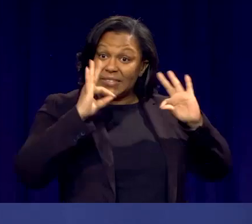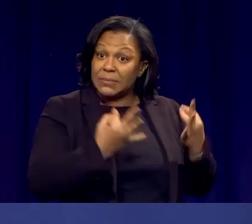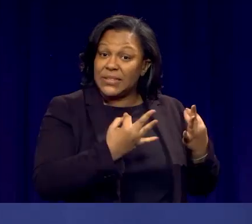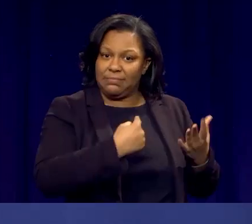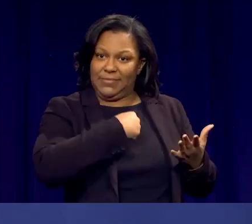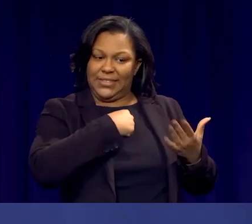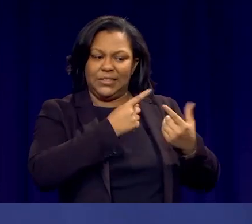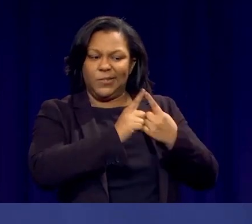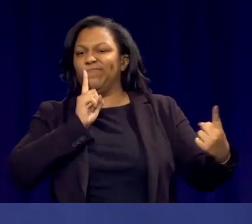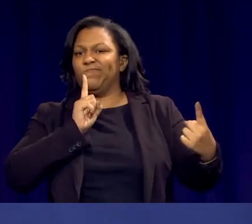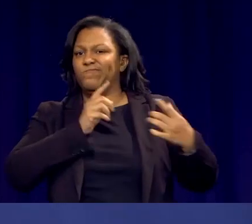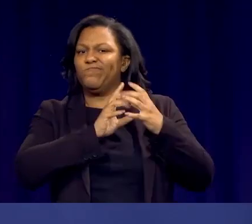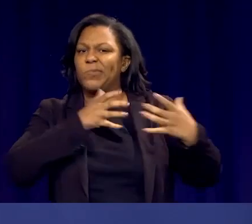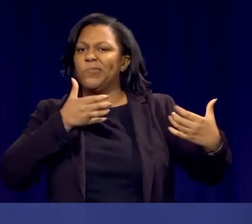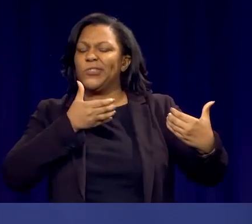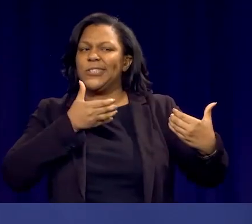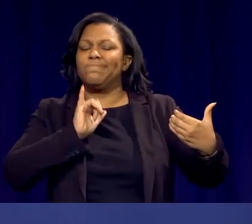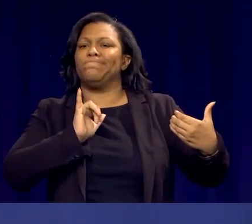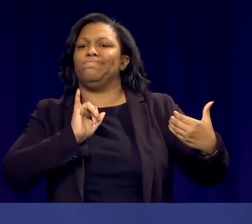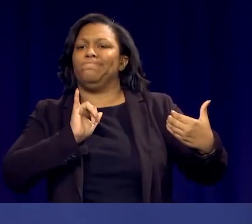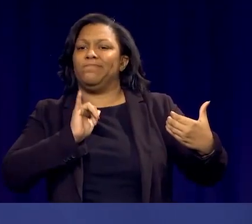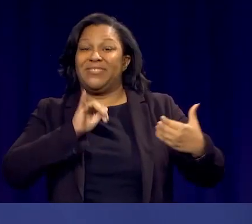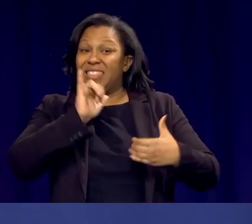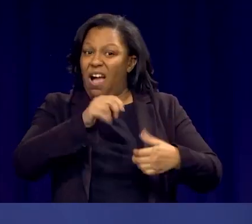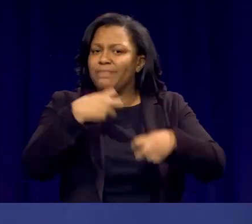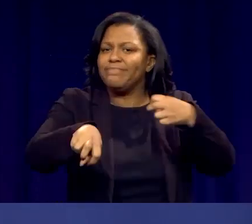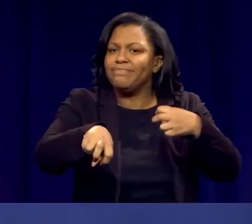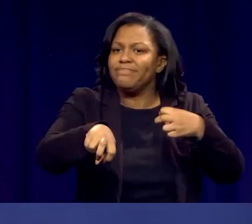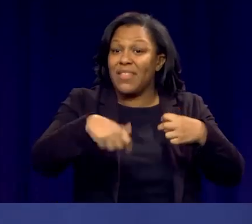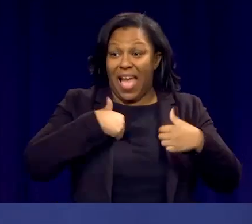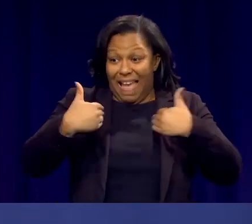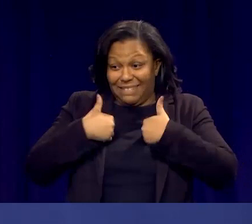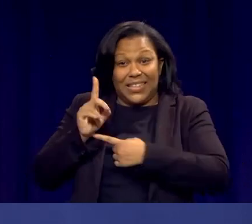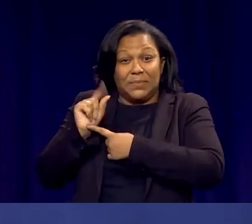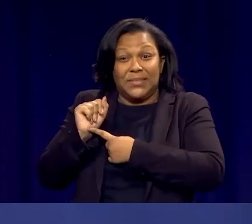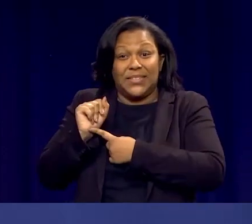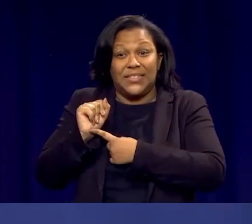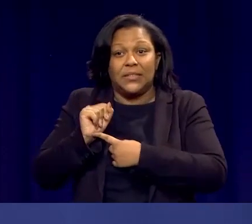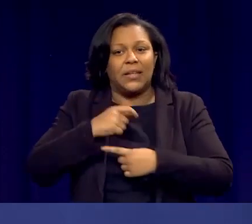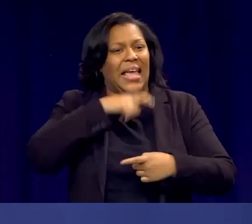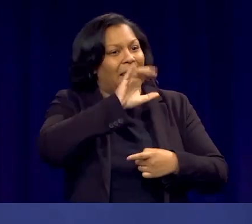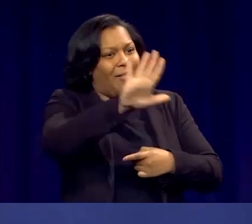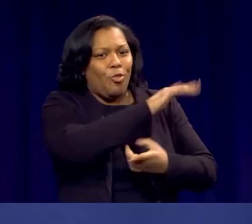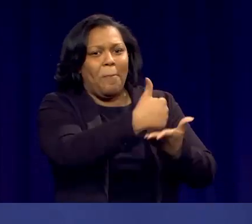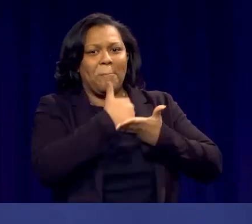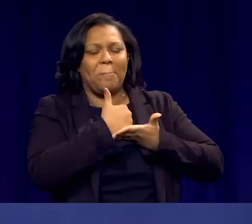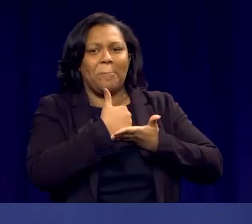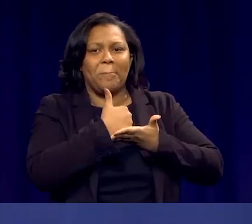which is difficult because, you know, being that I have a disability I need a lot of help from my family.